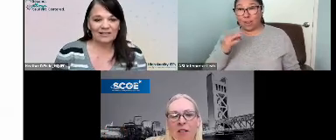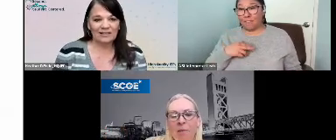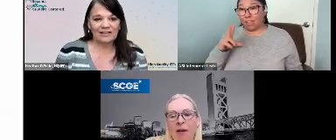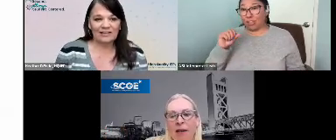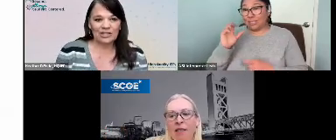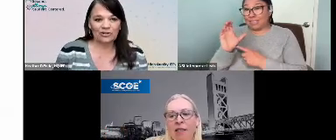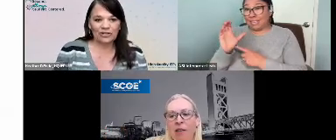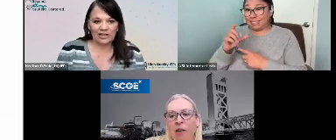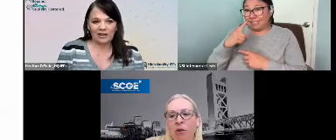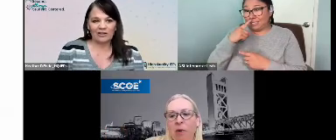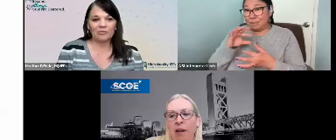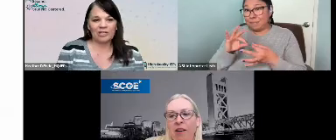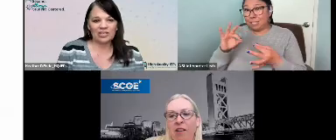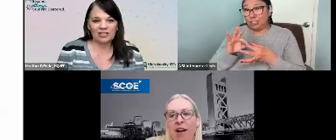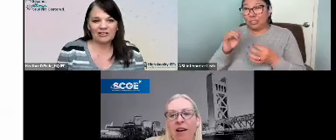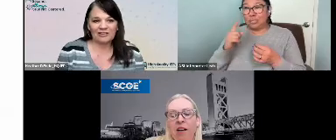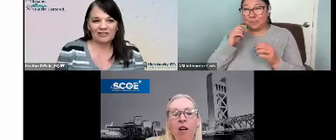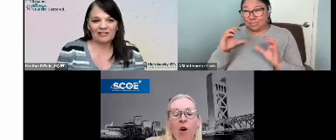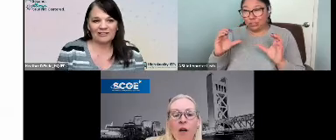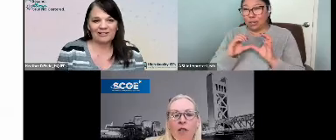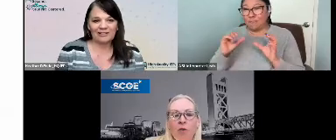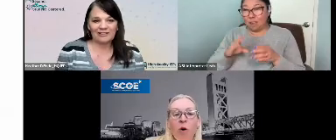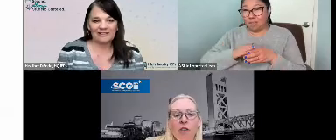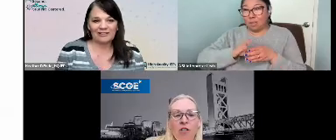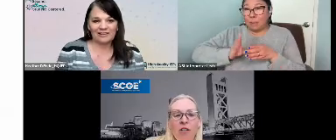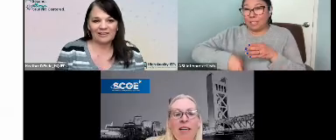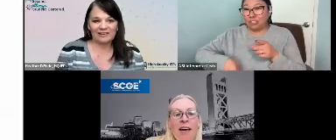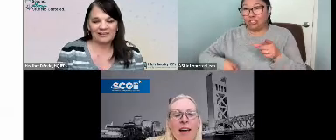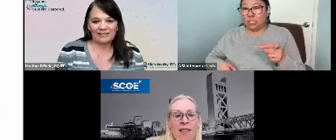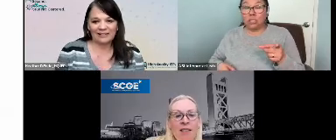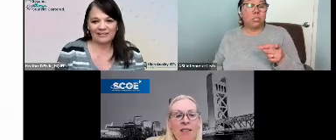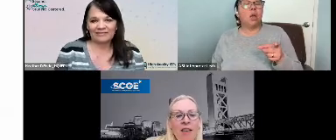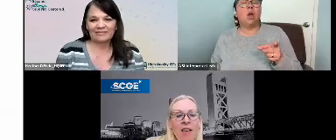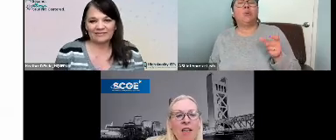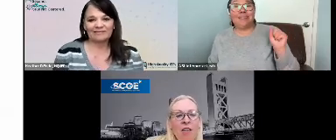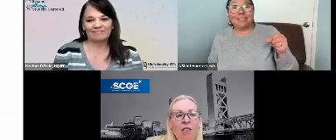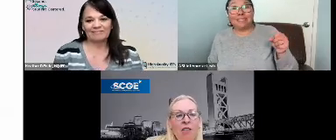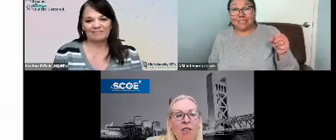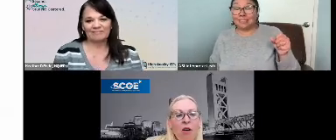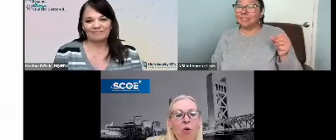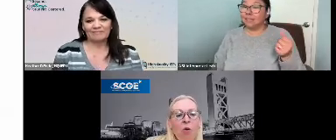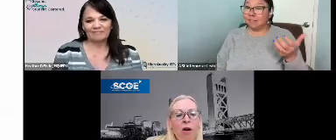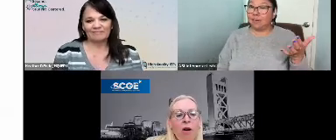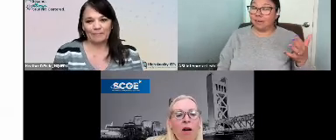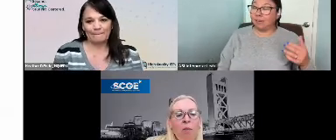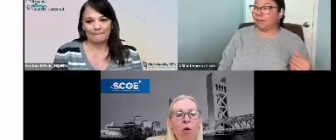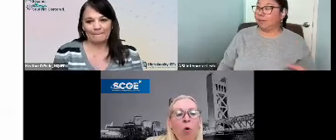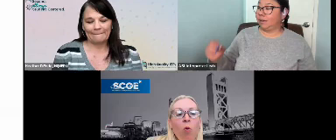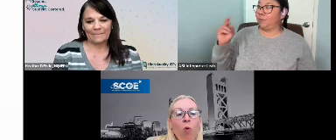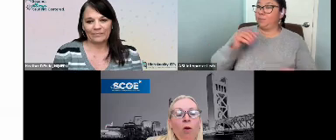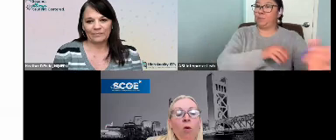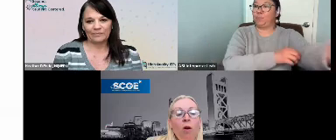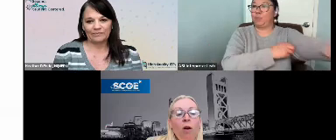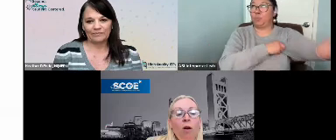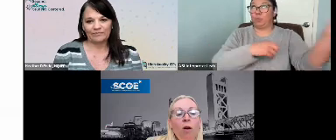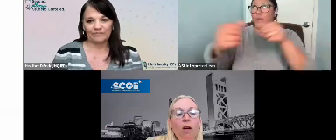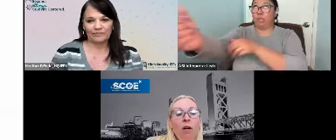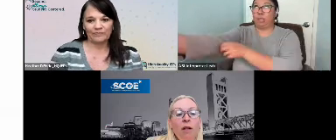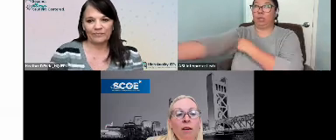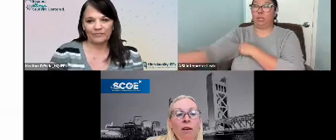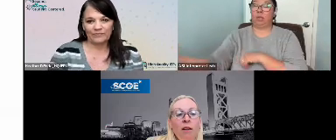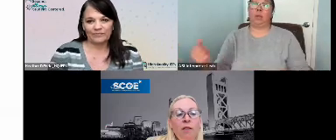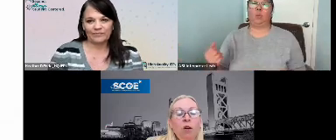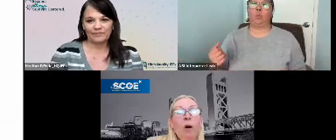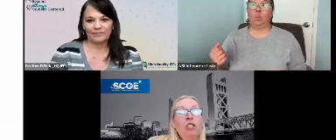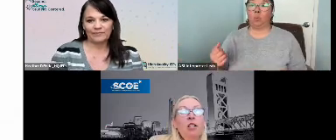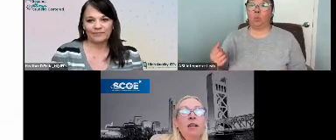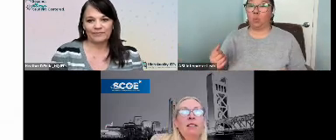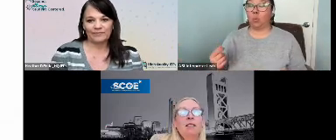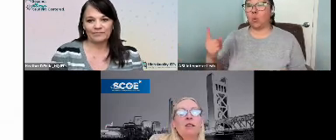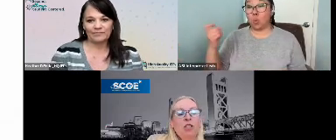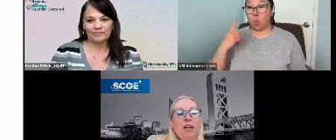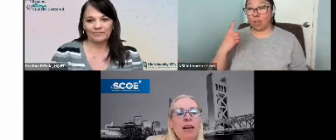mention because this is certificate of completion. Well, there's Yes. So, um Well, the question is,